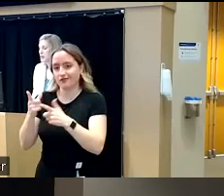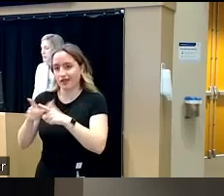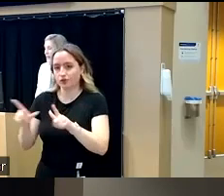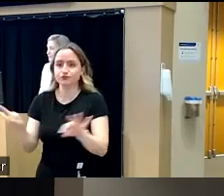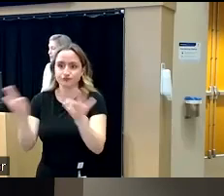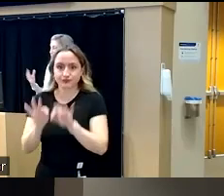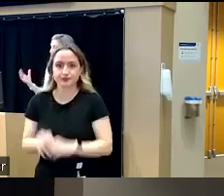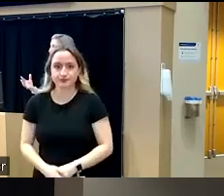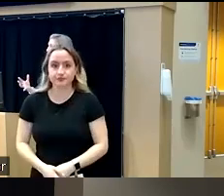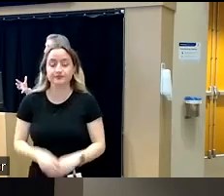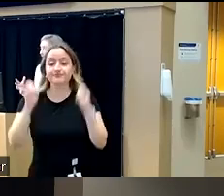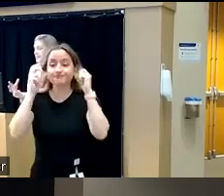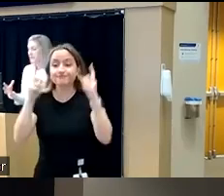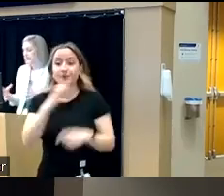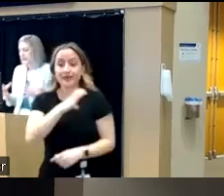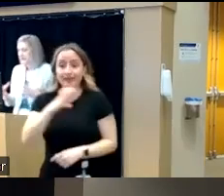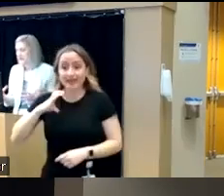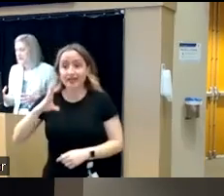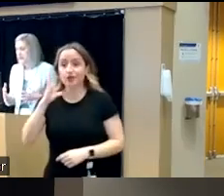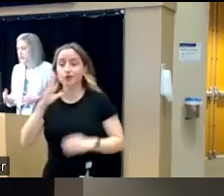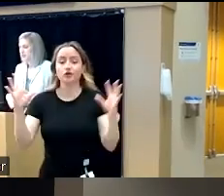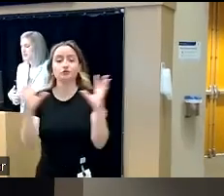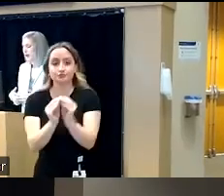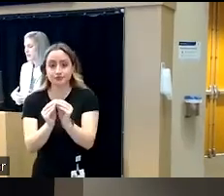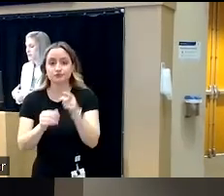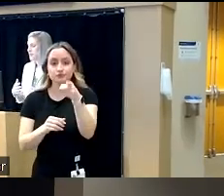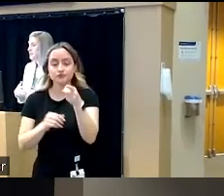professional committee comes together and they identify needs interests and topics from